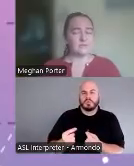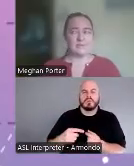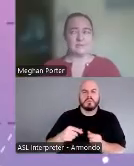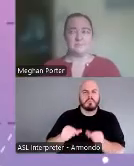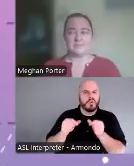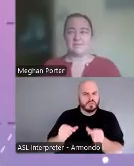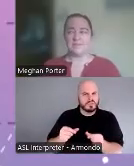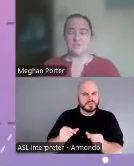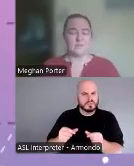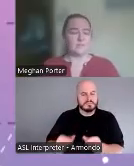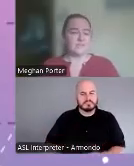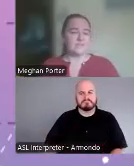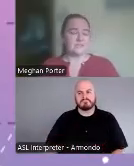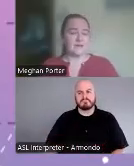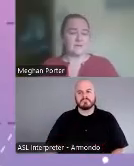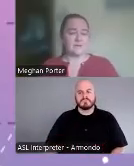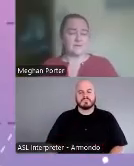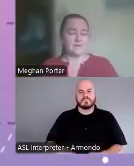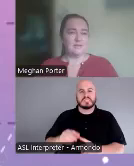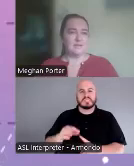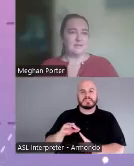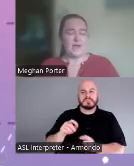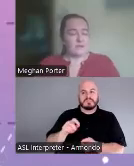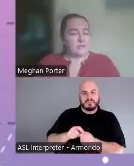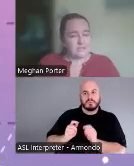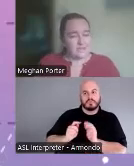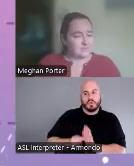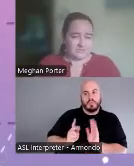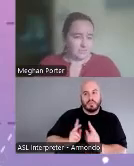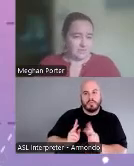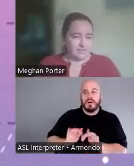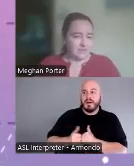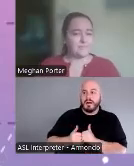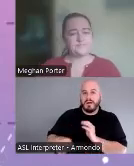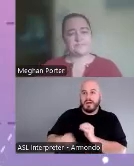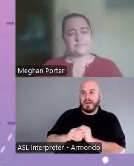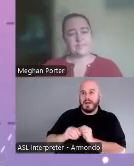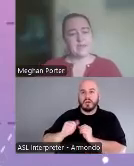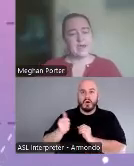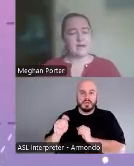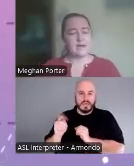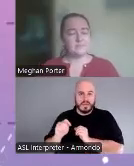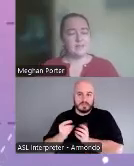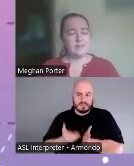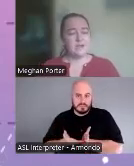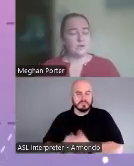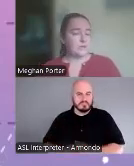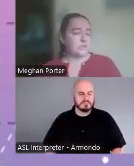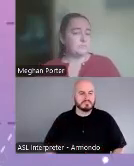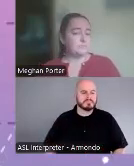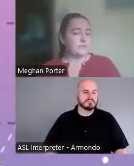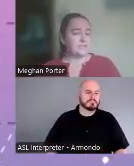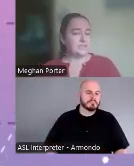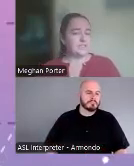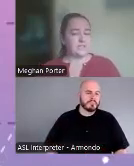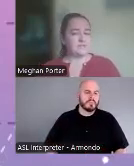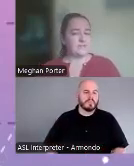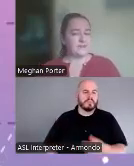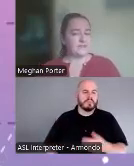So we specifically show people this is how you add alt text or something like that. We could potentially share findings